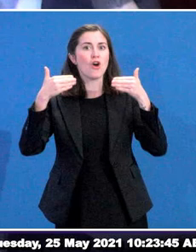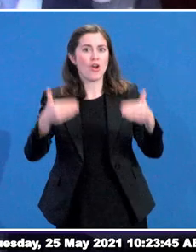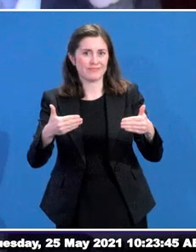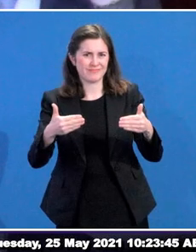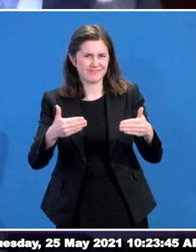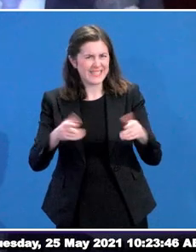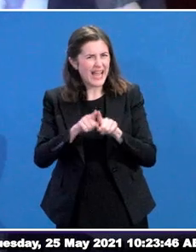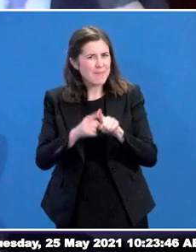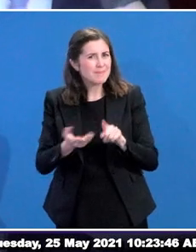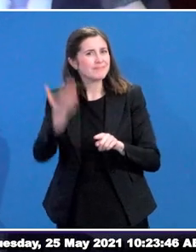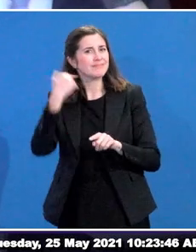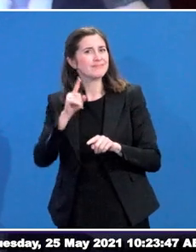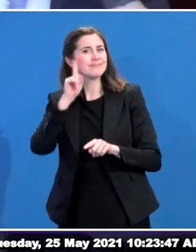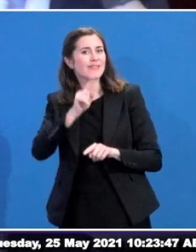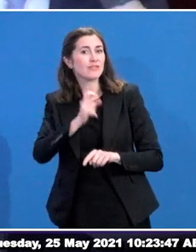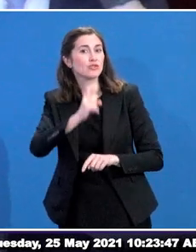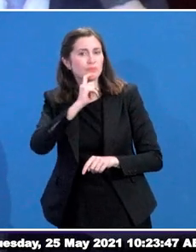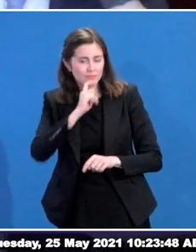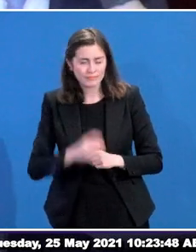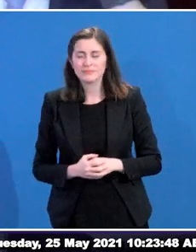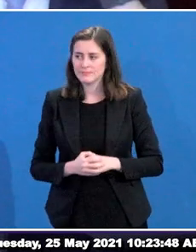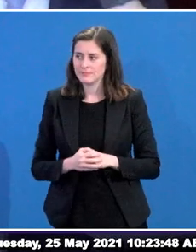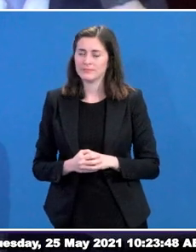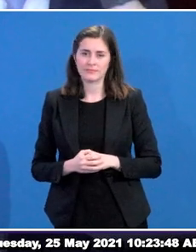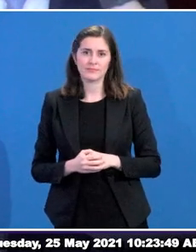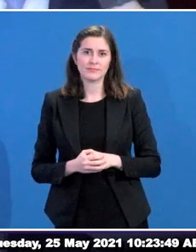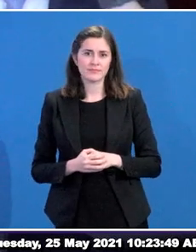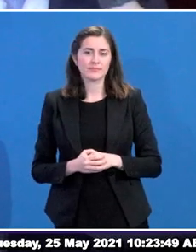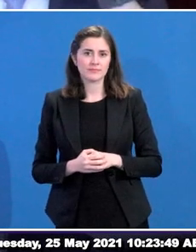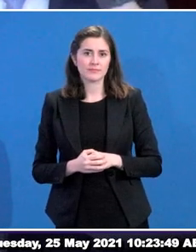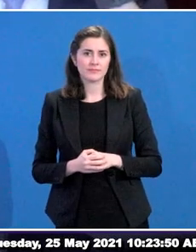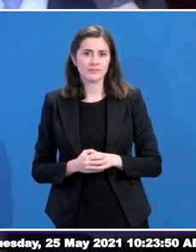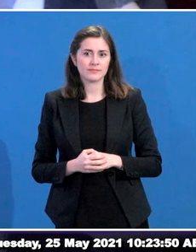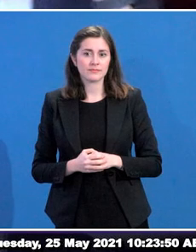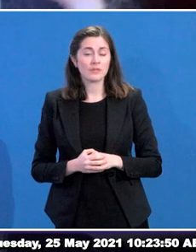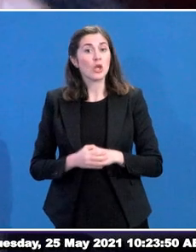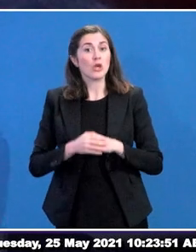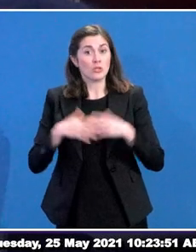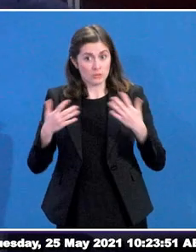and that's really after the proposed termination of services